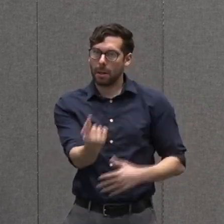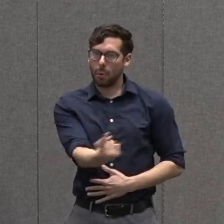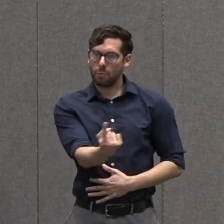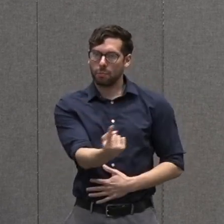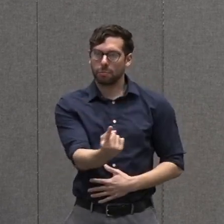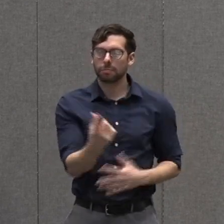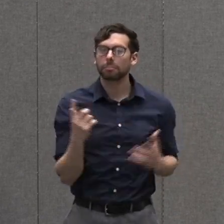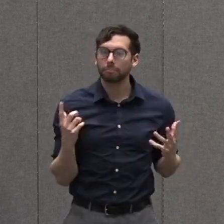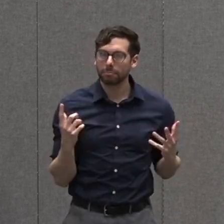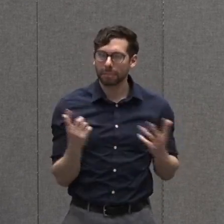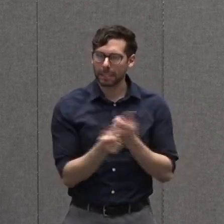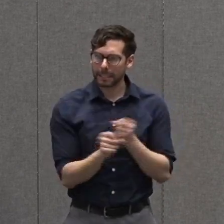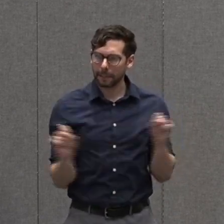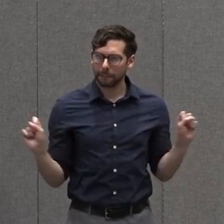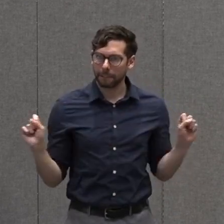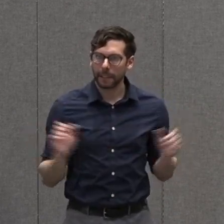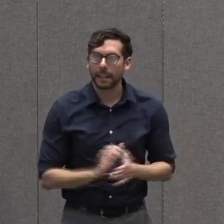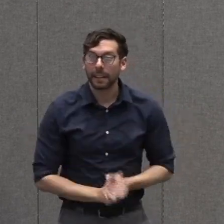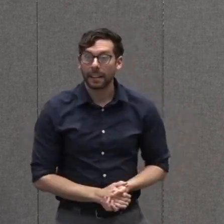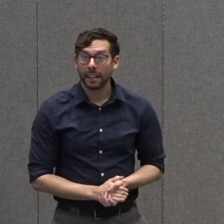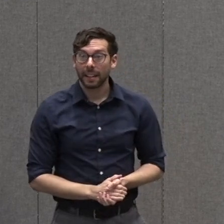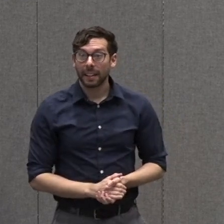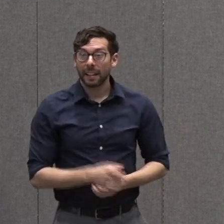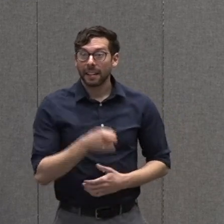So, this little guy is surprisingly small,